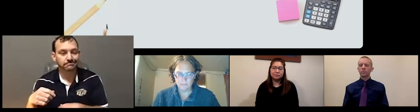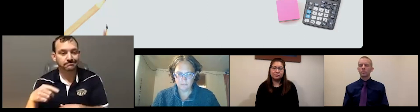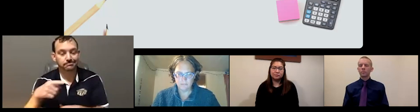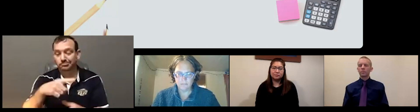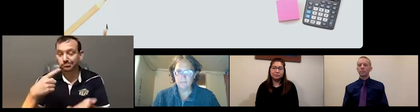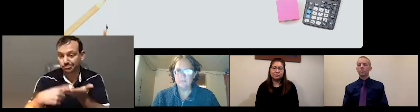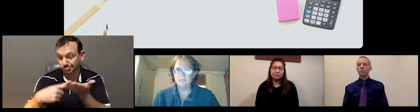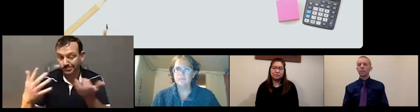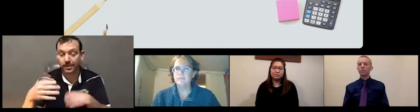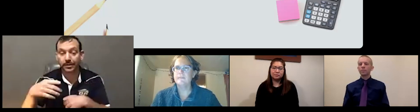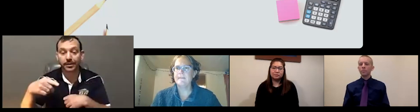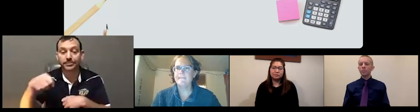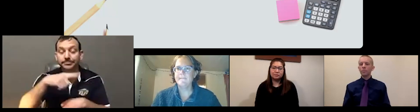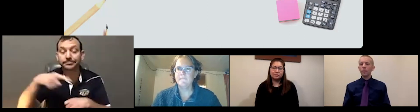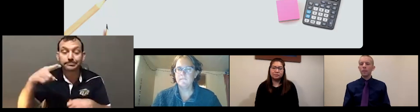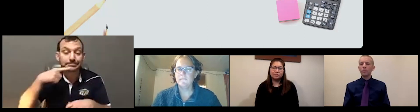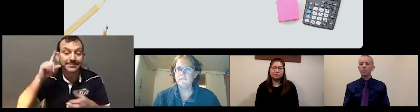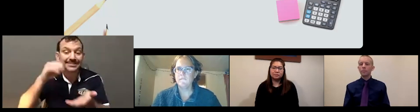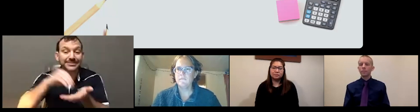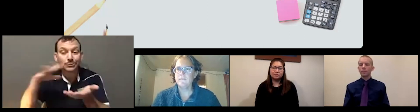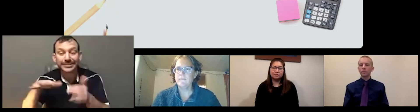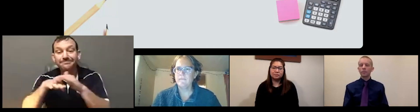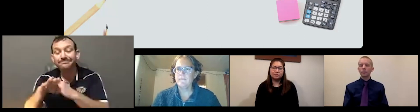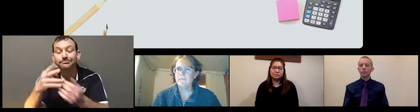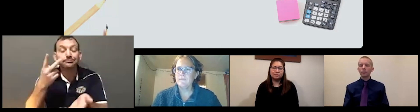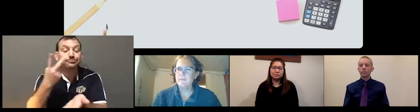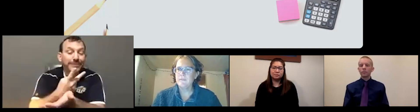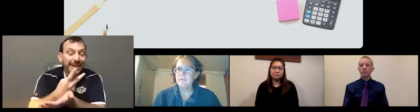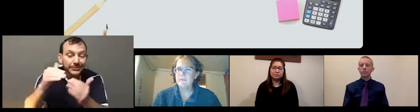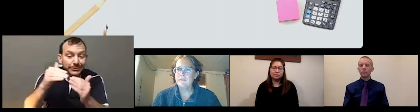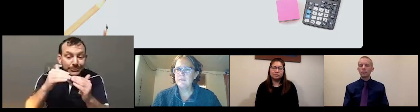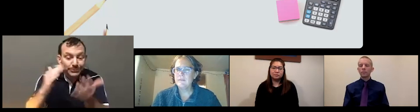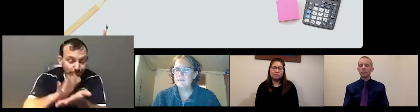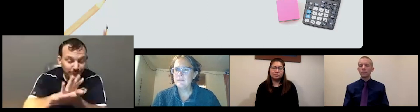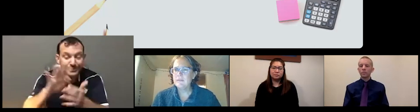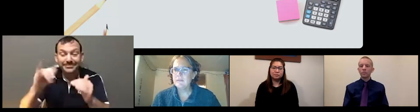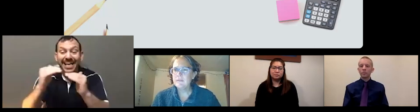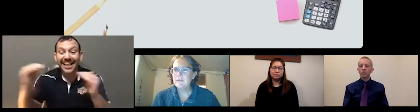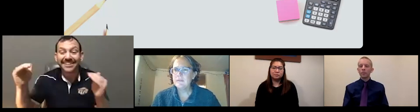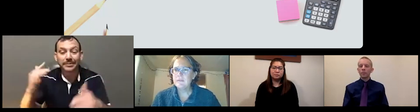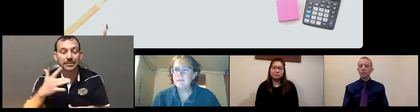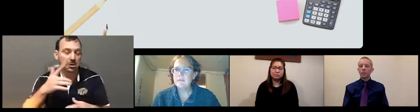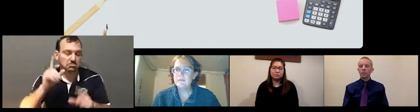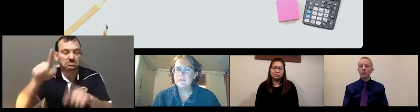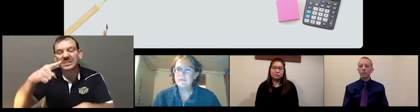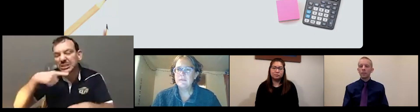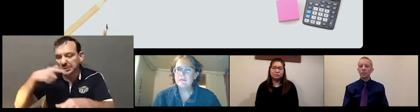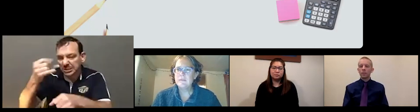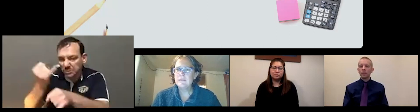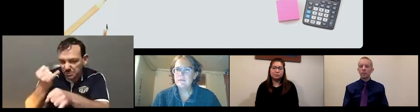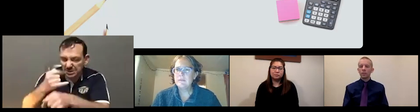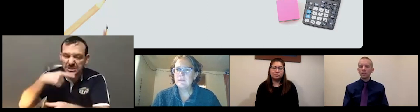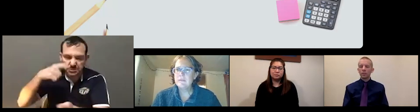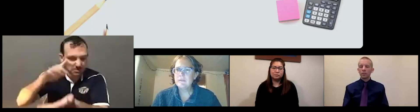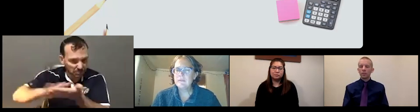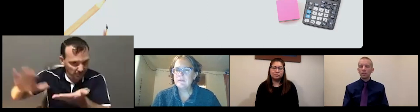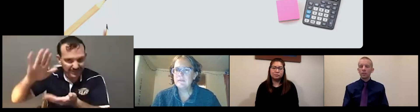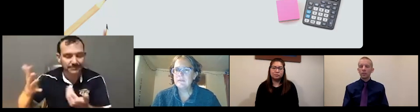This person is asking about deaf graduate students at hearing universities.